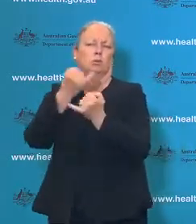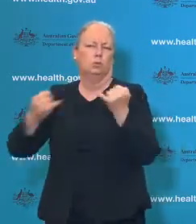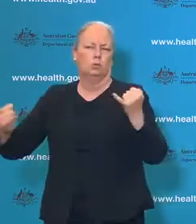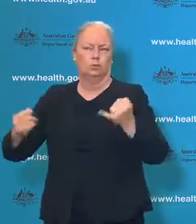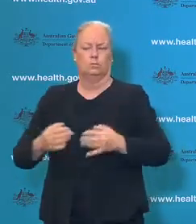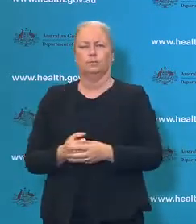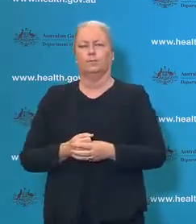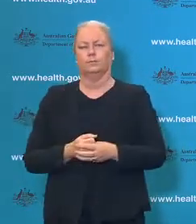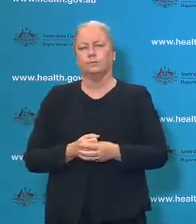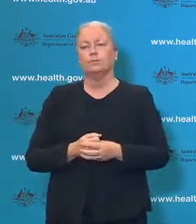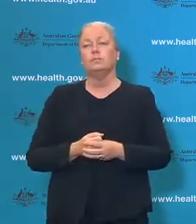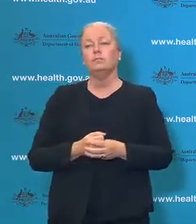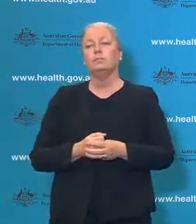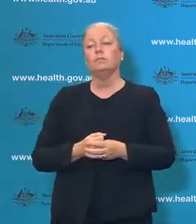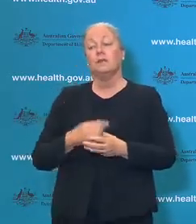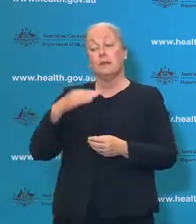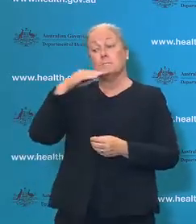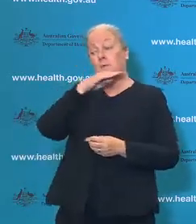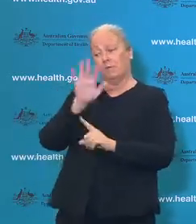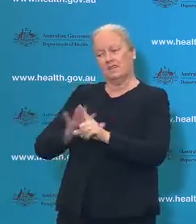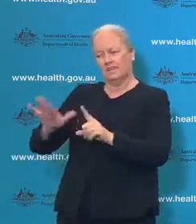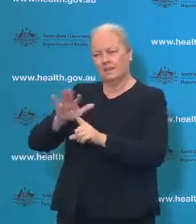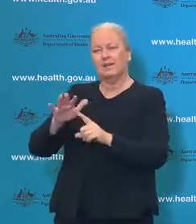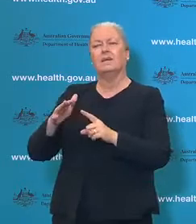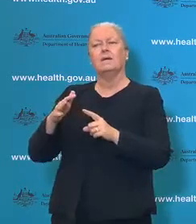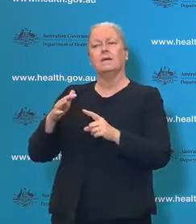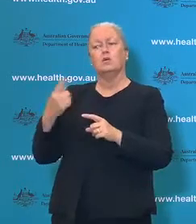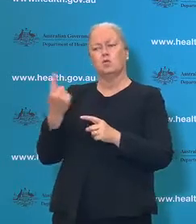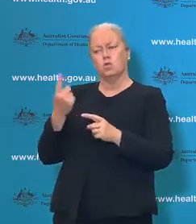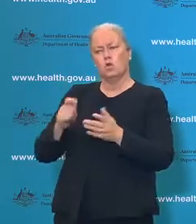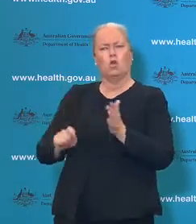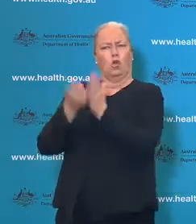in and around Melbourne, if you're a person who's been diagnosed with COVID-19